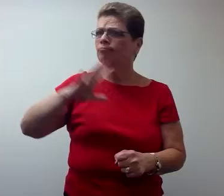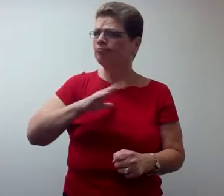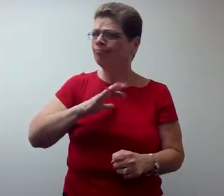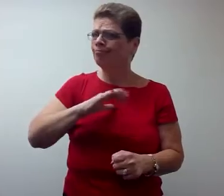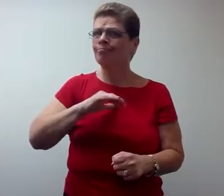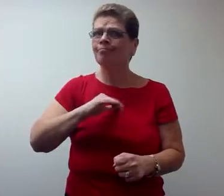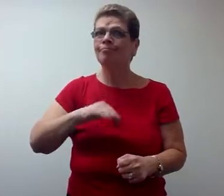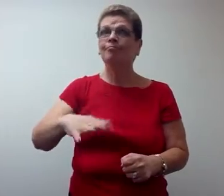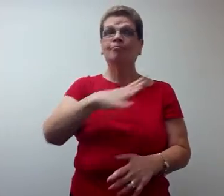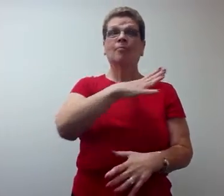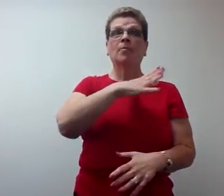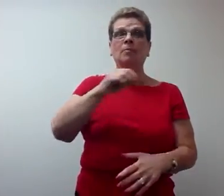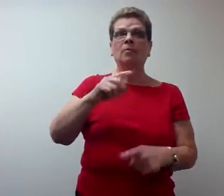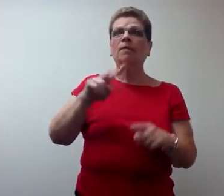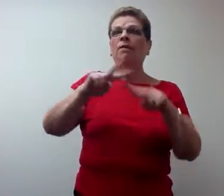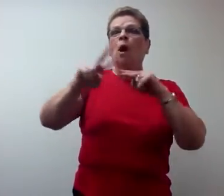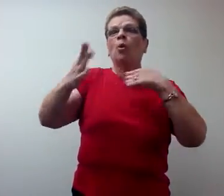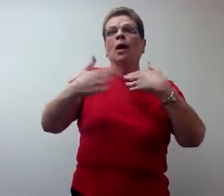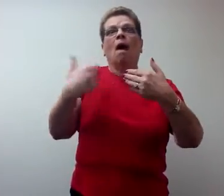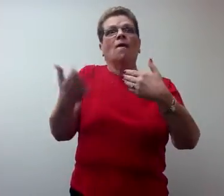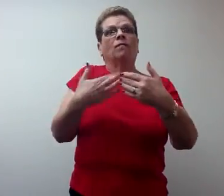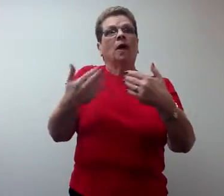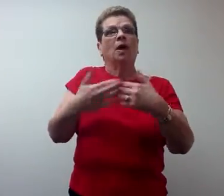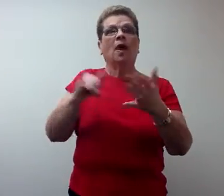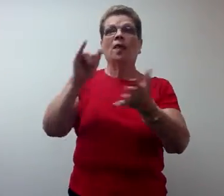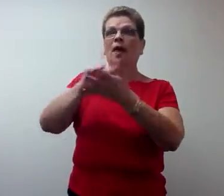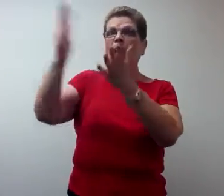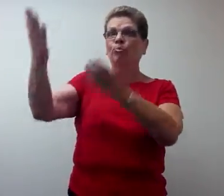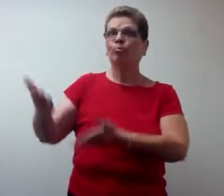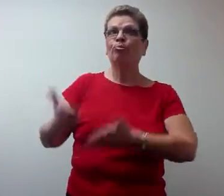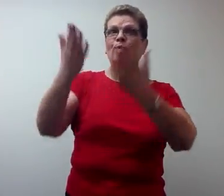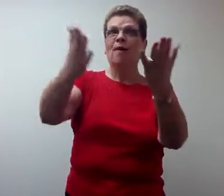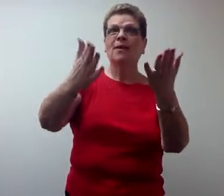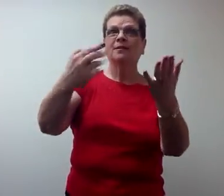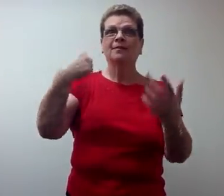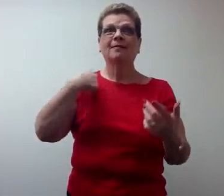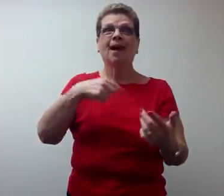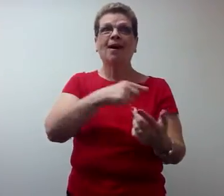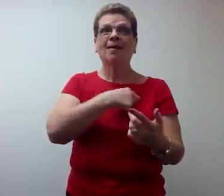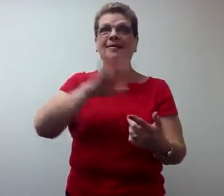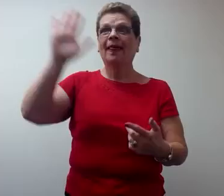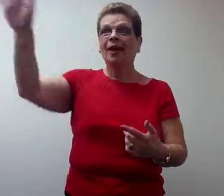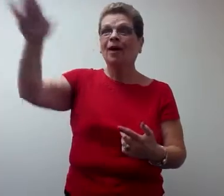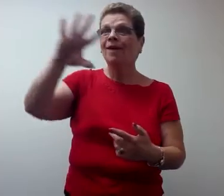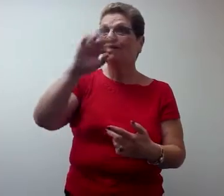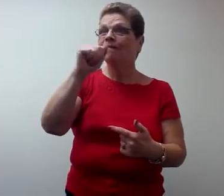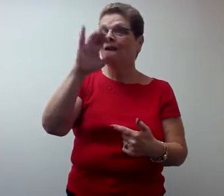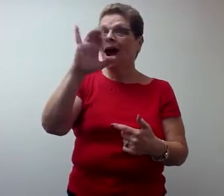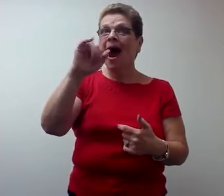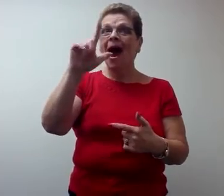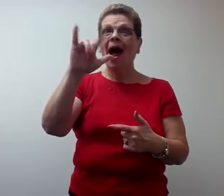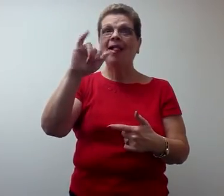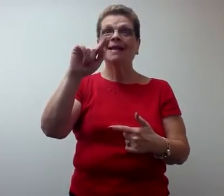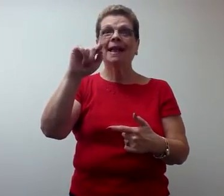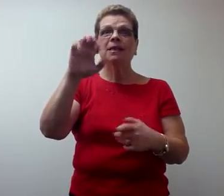and it is convenient